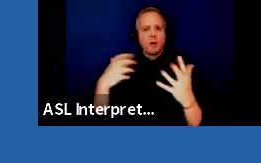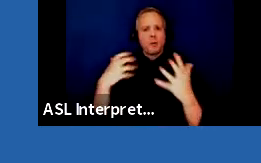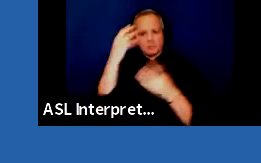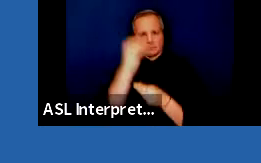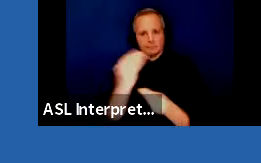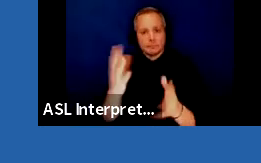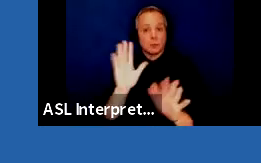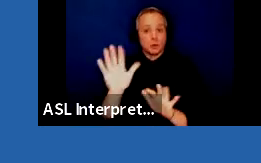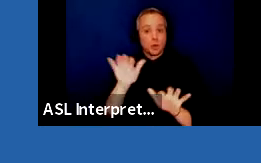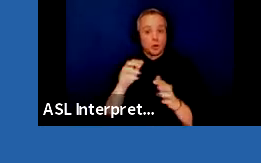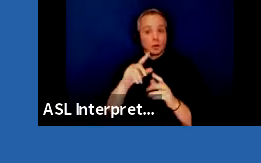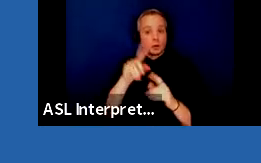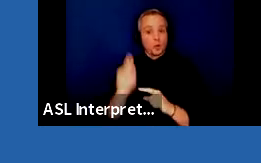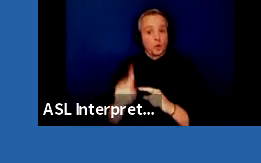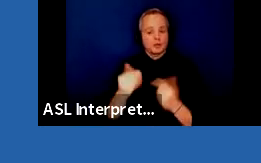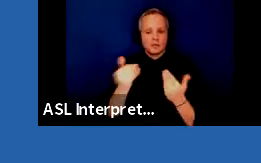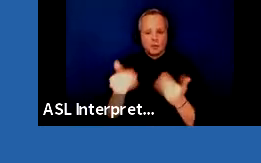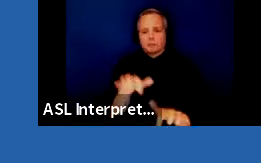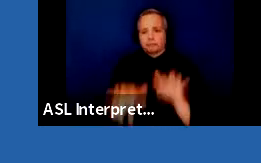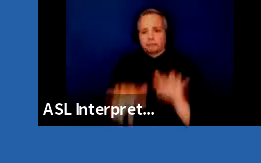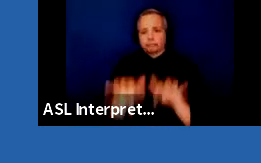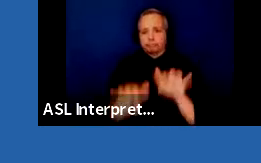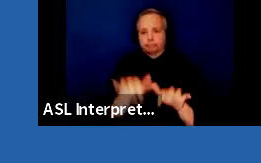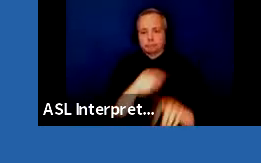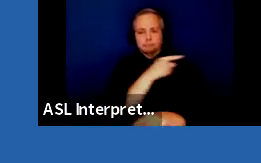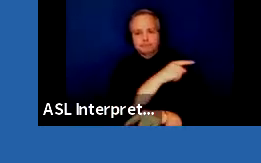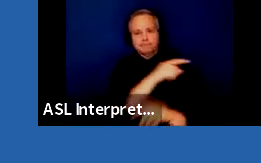QUESTIONS AND COMMENTS INTO THE YOUTUBE CHAT AS THEY COME TO YOU